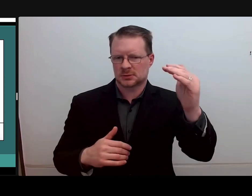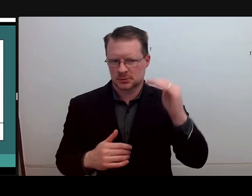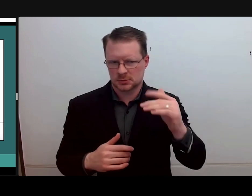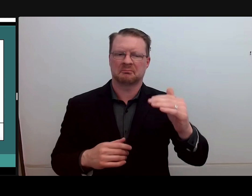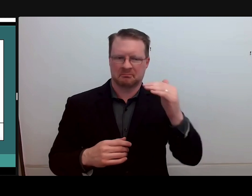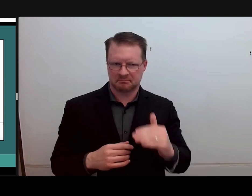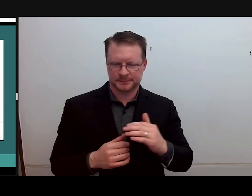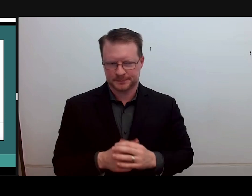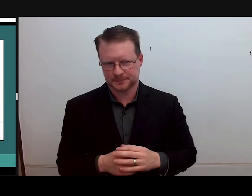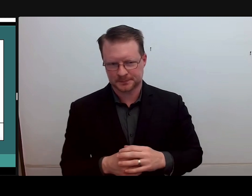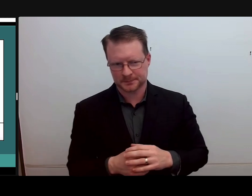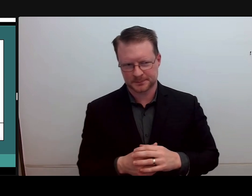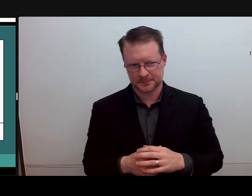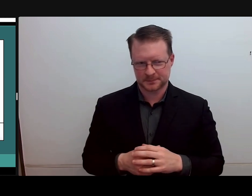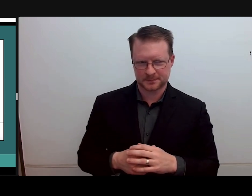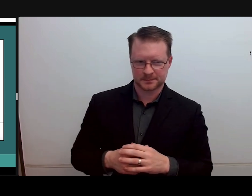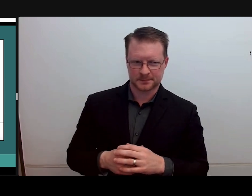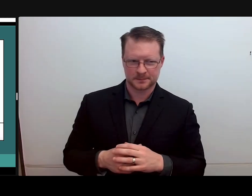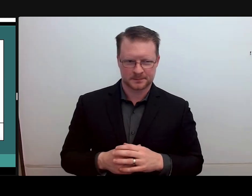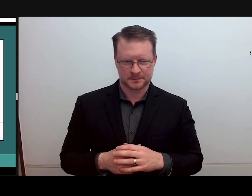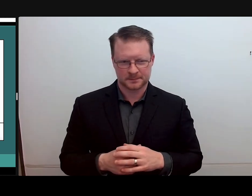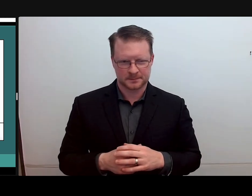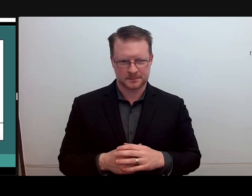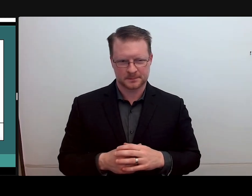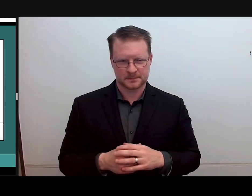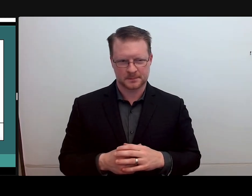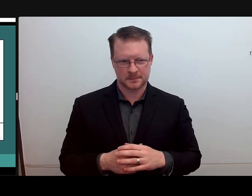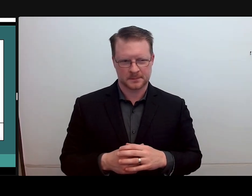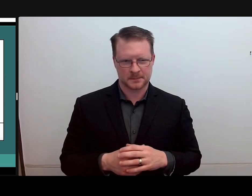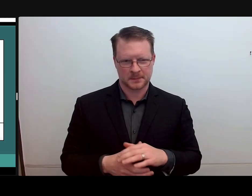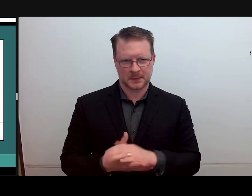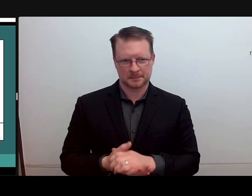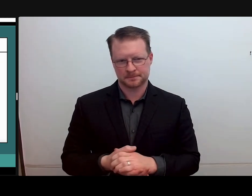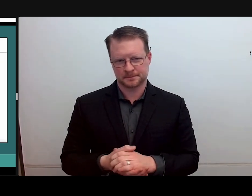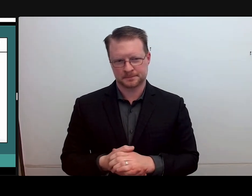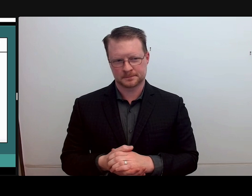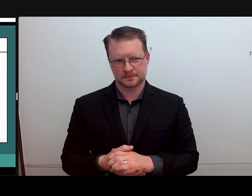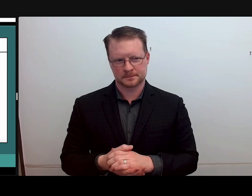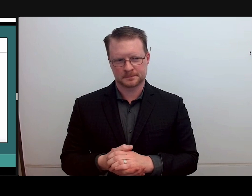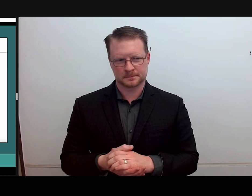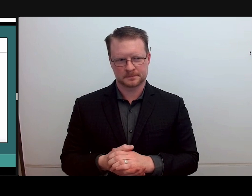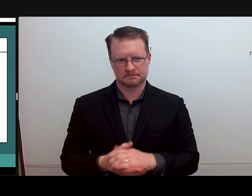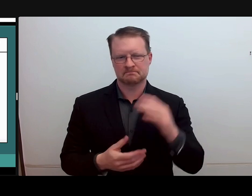I'm going to skip the further information on this slide and move on, please.